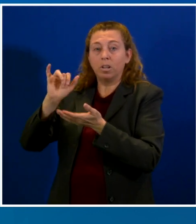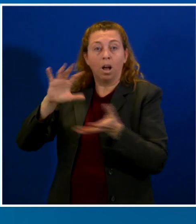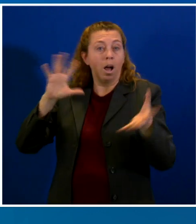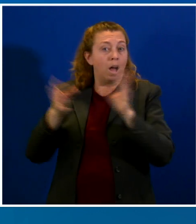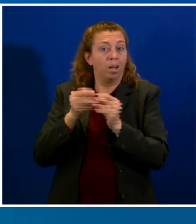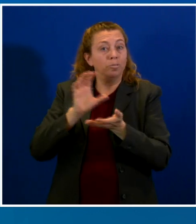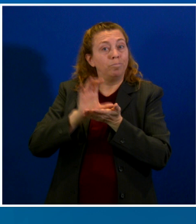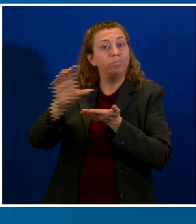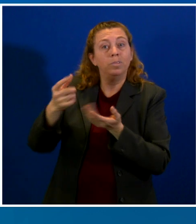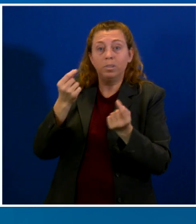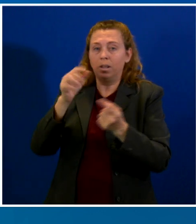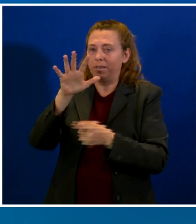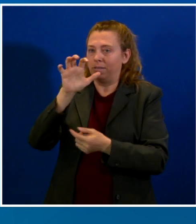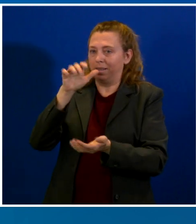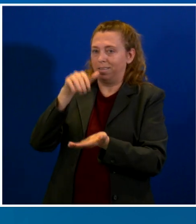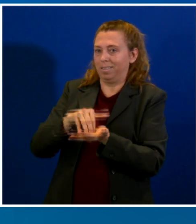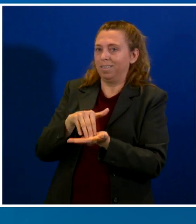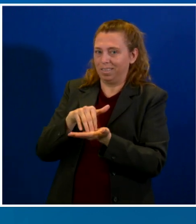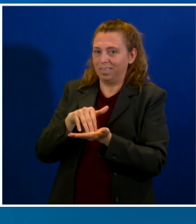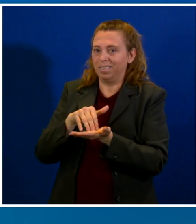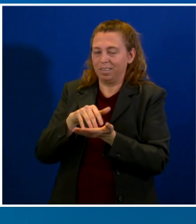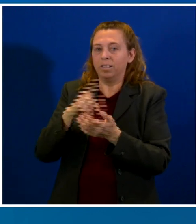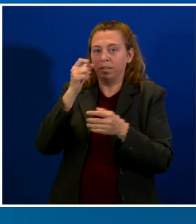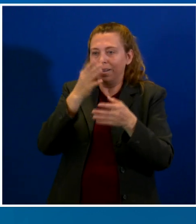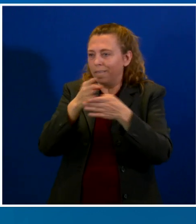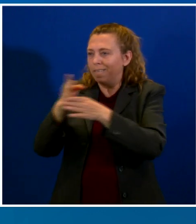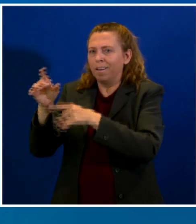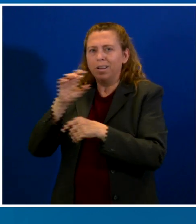relief to businesses most impacted by pandemic related